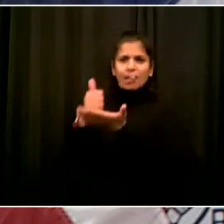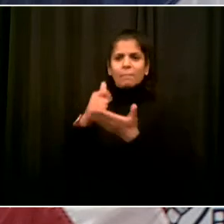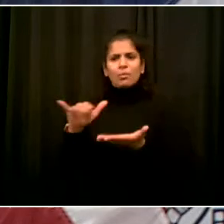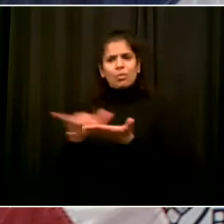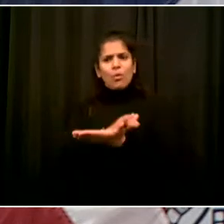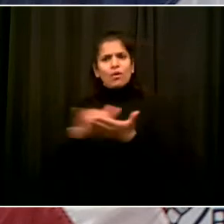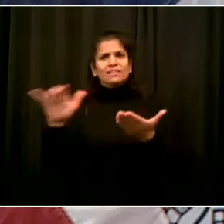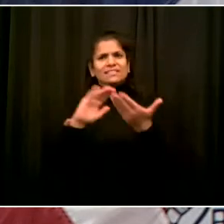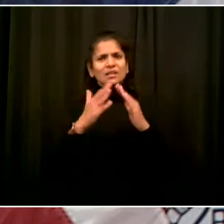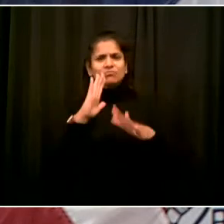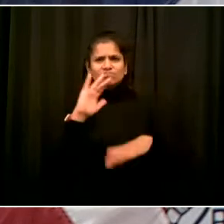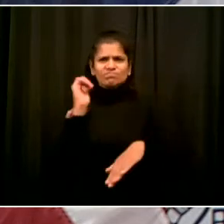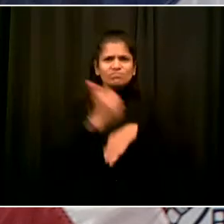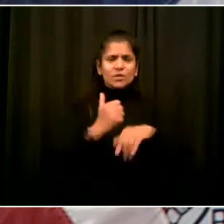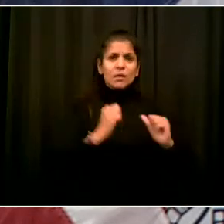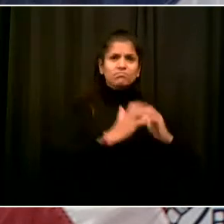THINK THAT HE PUT US ON A BETTER